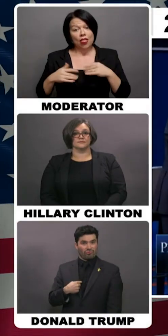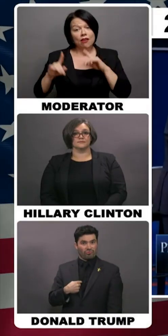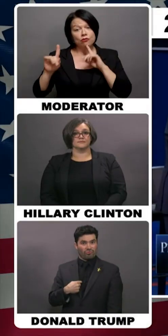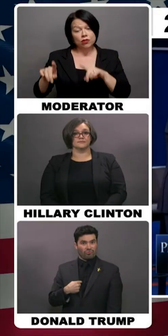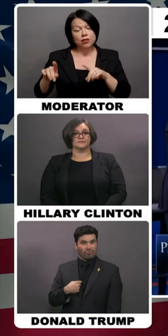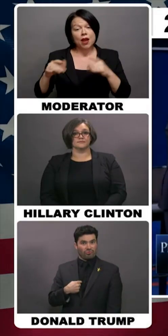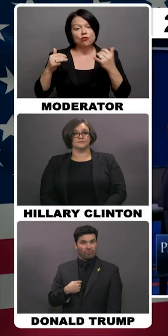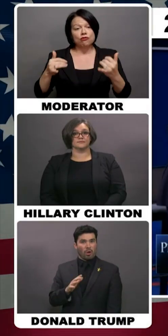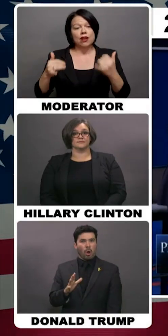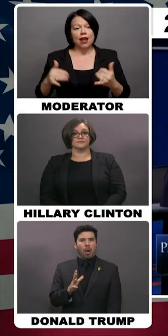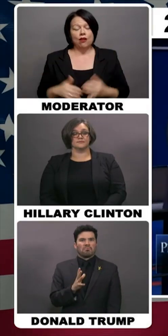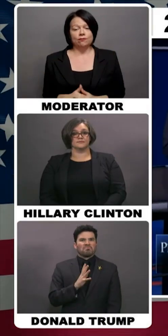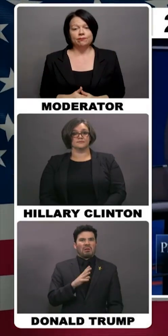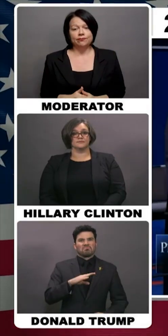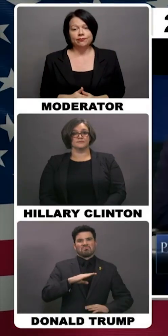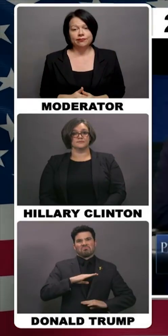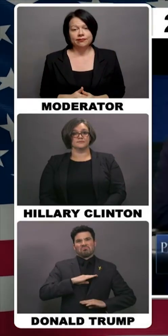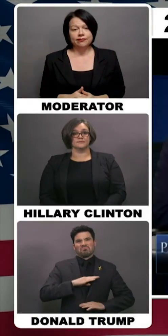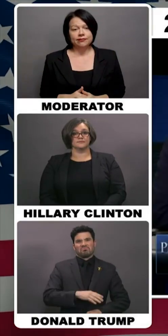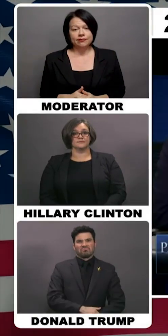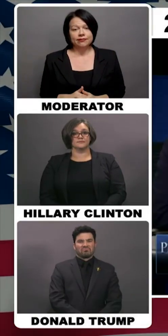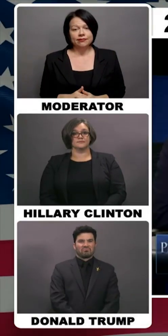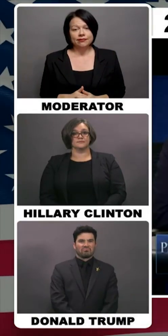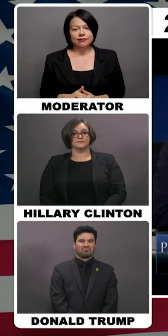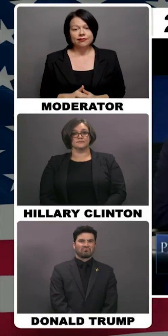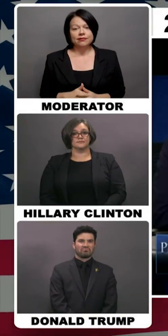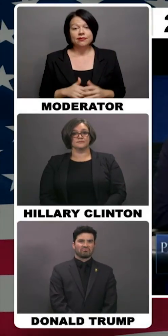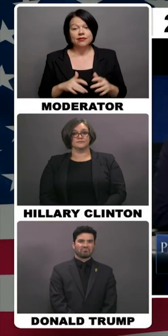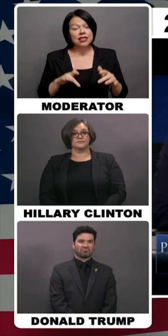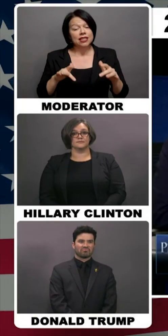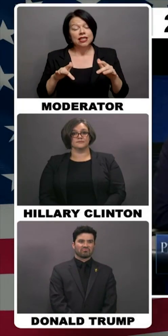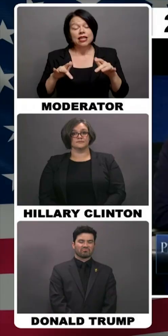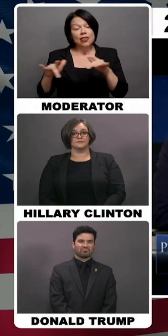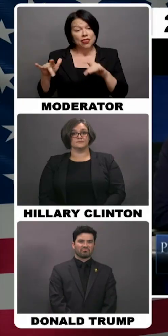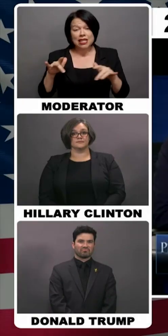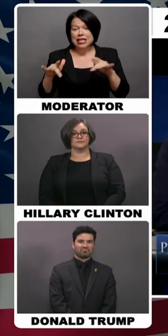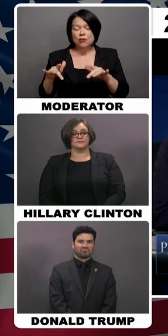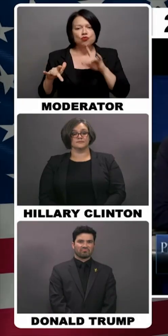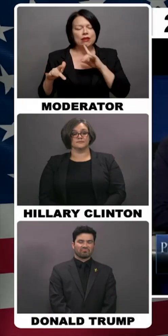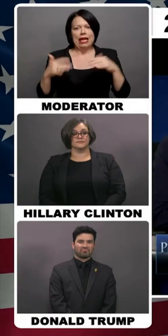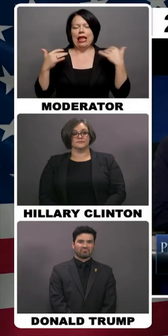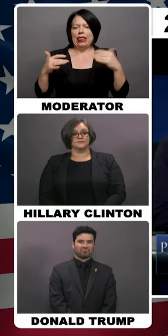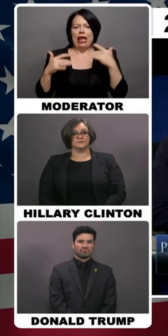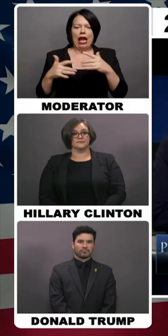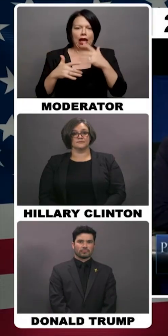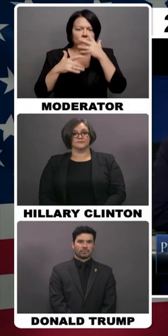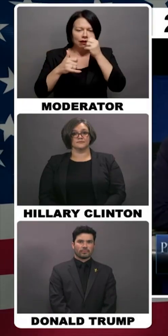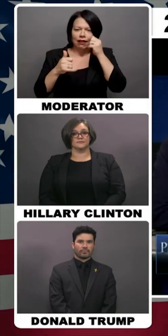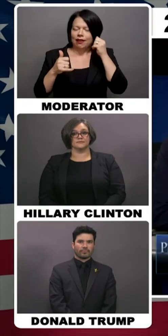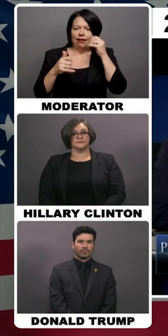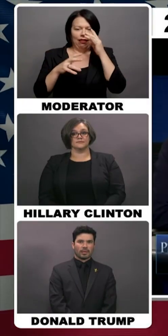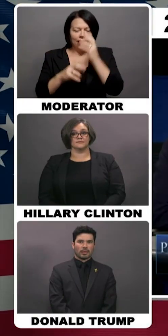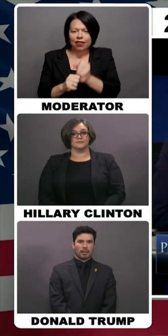That sounds fair. This tape is generating intense interest in just 48 hours. It's become the single most talked about story